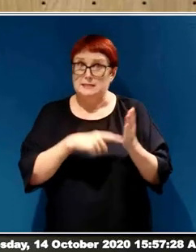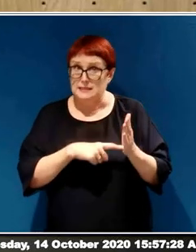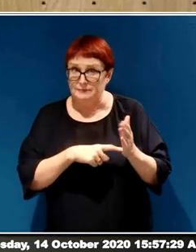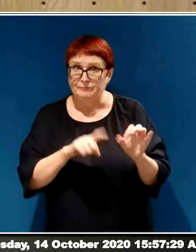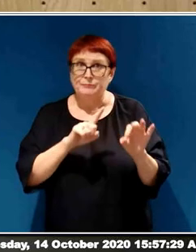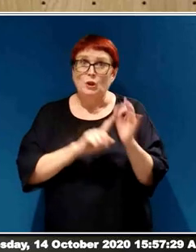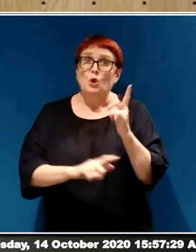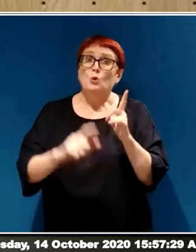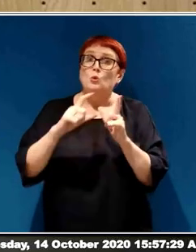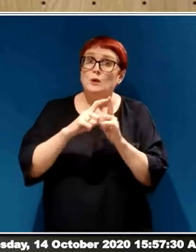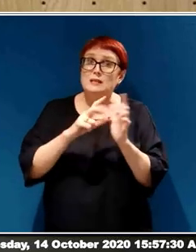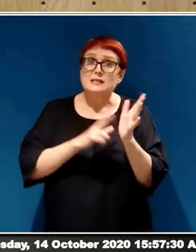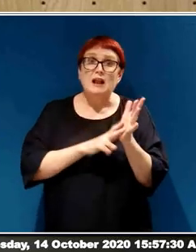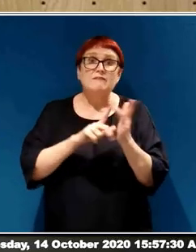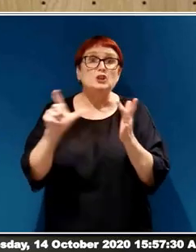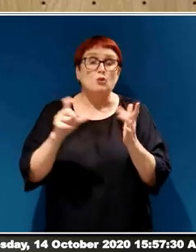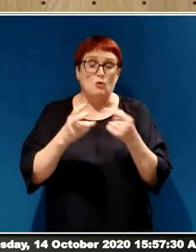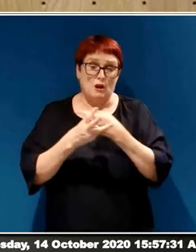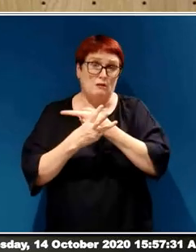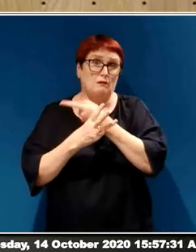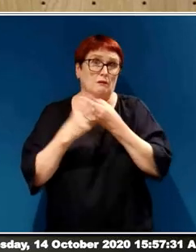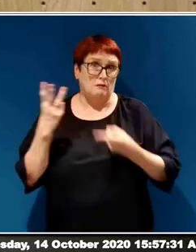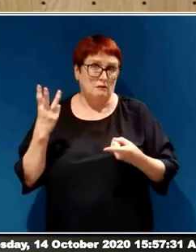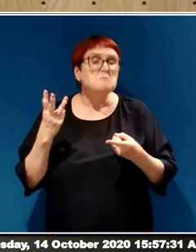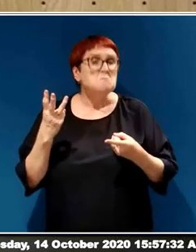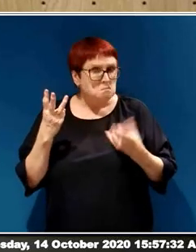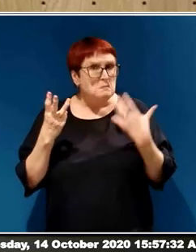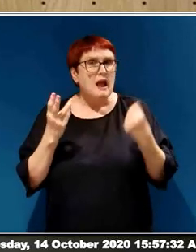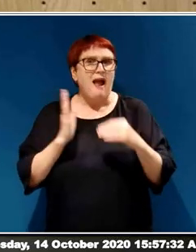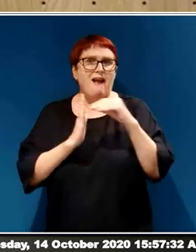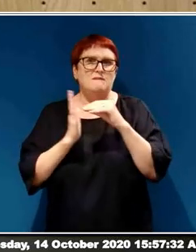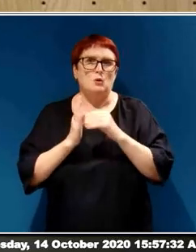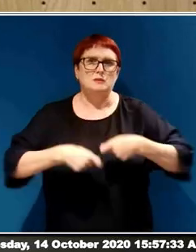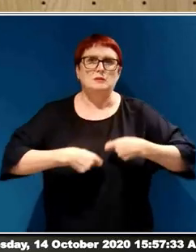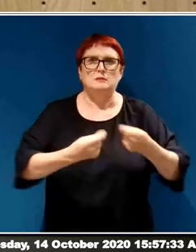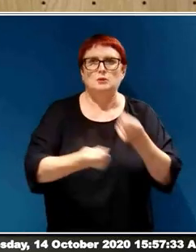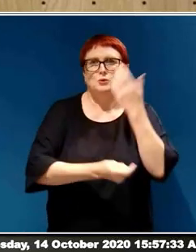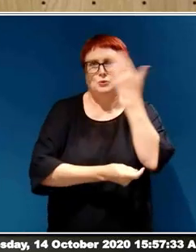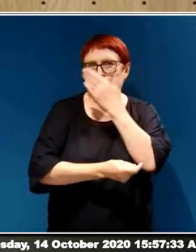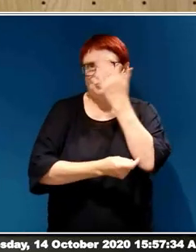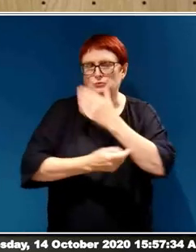provide policy advice to schools on the use of restrictive practices, and to a